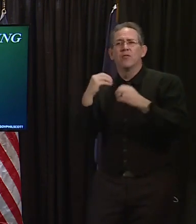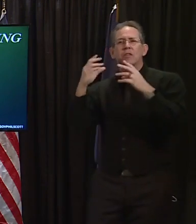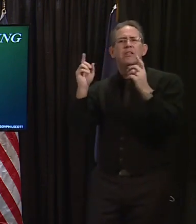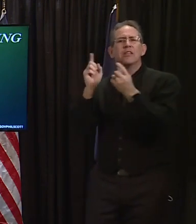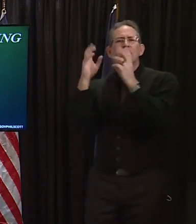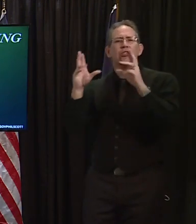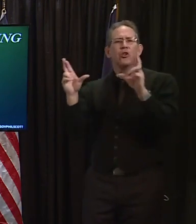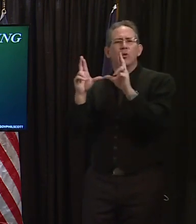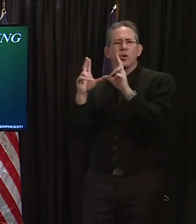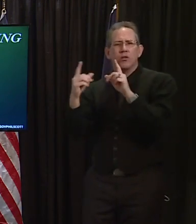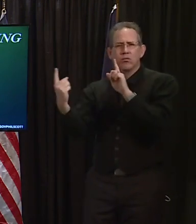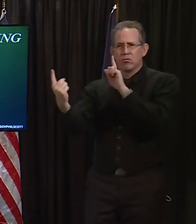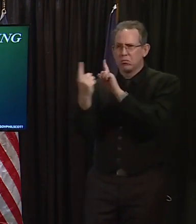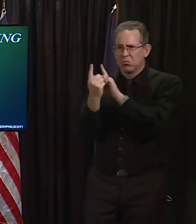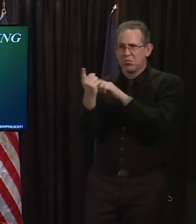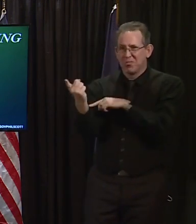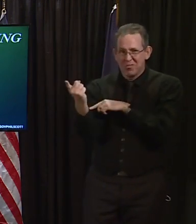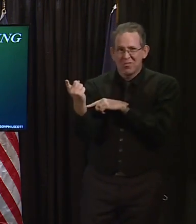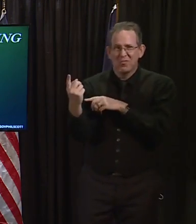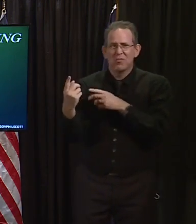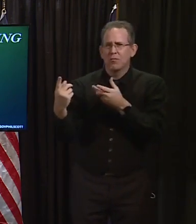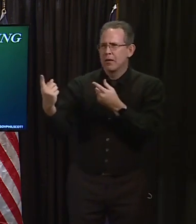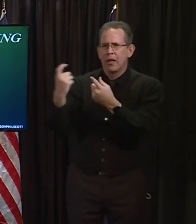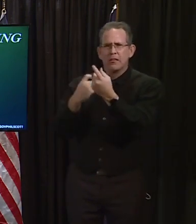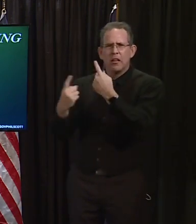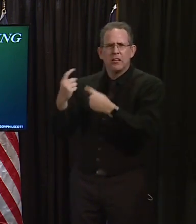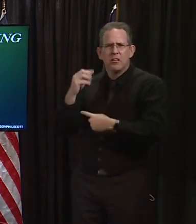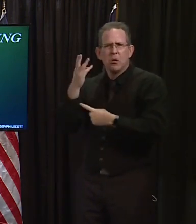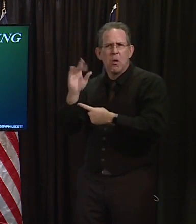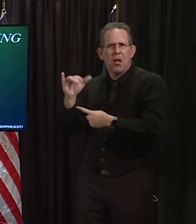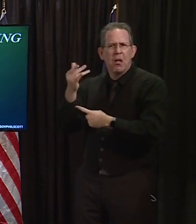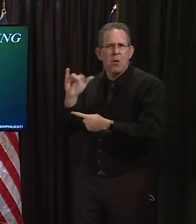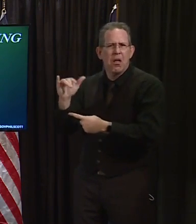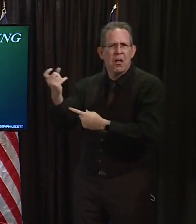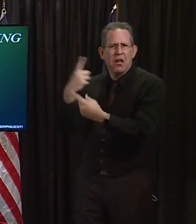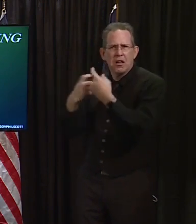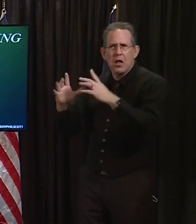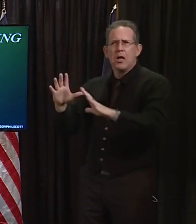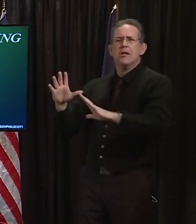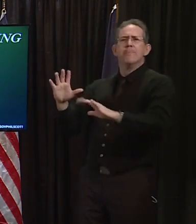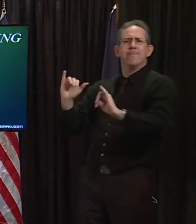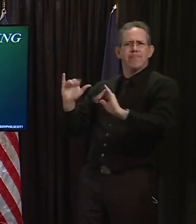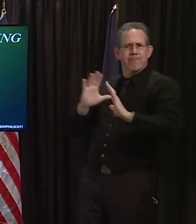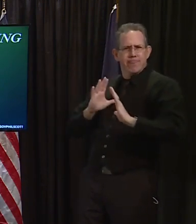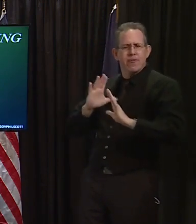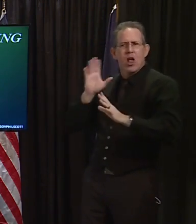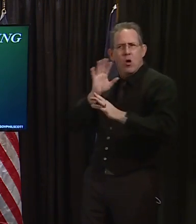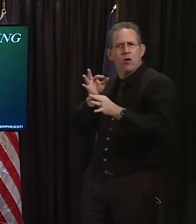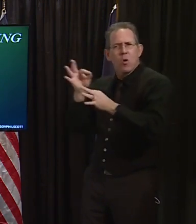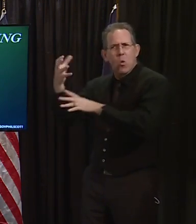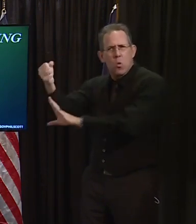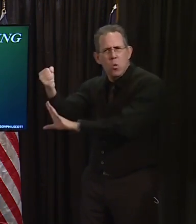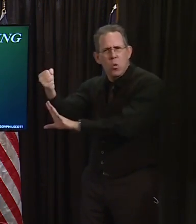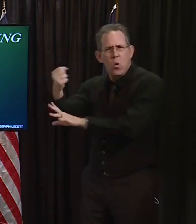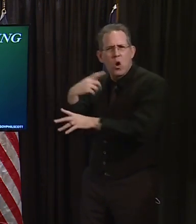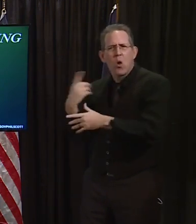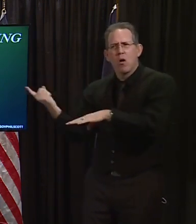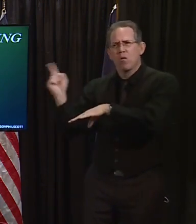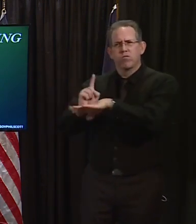rationale for these changes and I encourage them to hold their public health questions until this week when dr lee and his team could be available